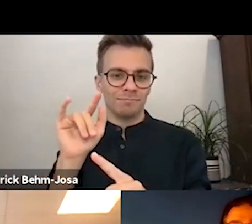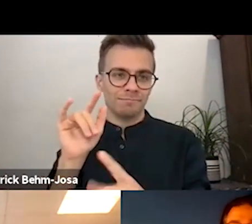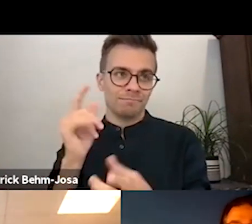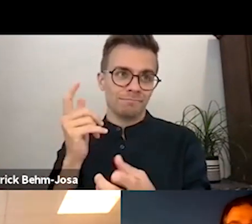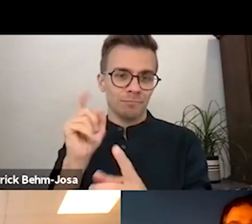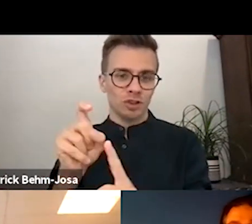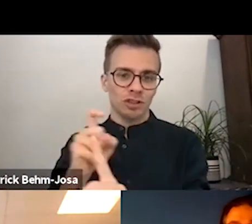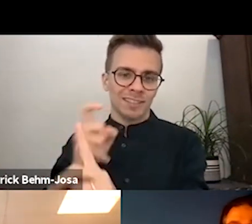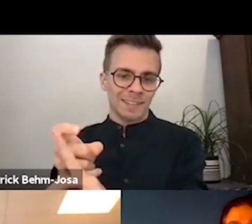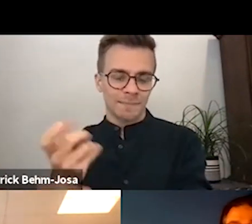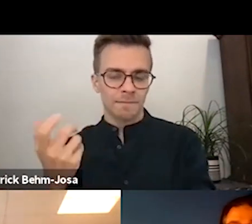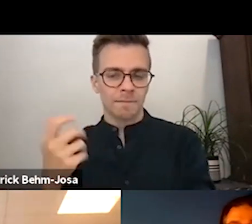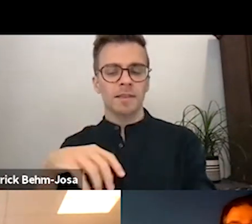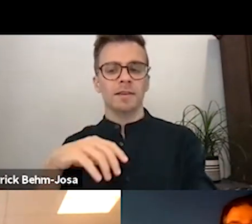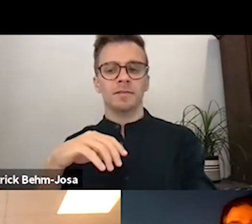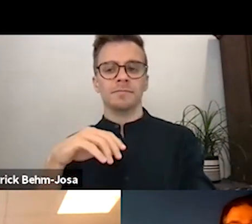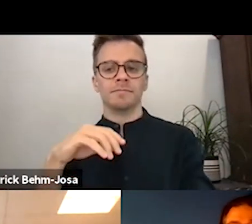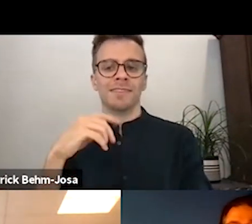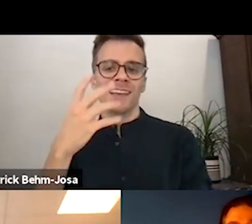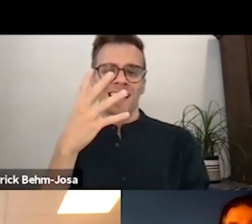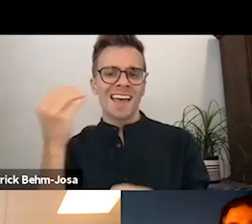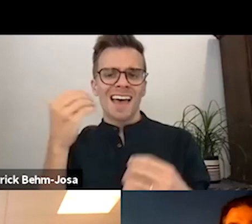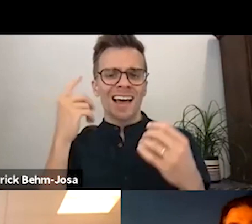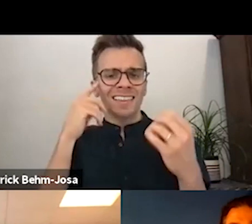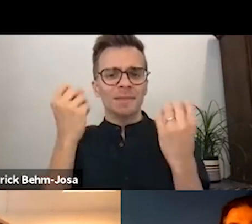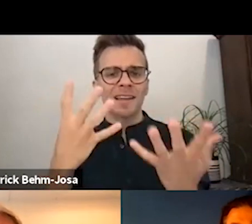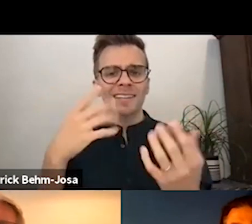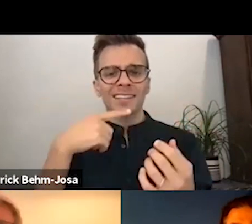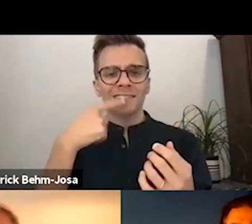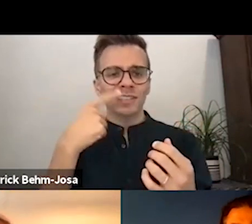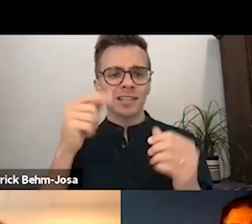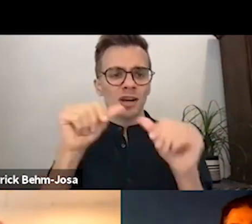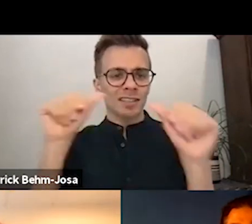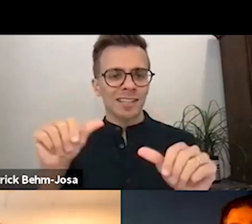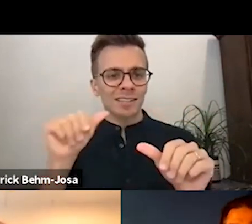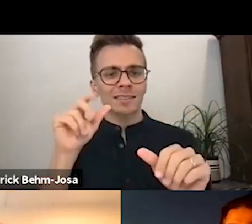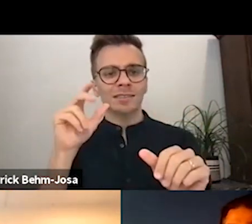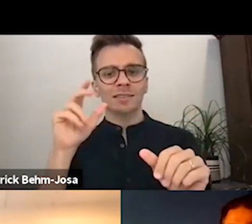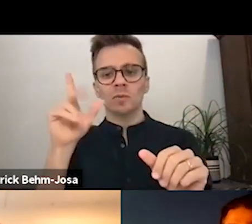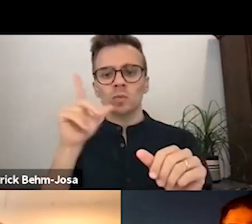So, really what we're . . . we're at a place where that should be a consideration, given